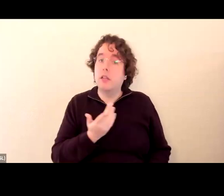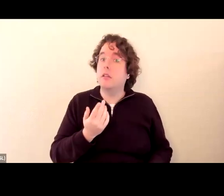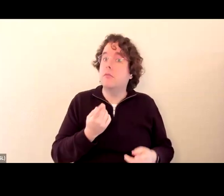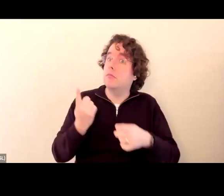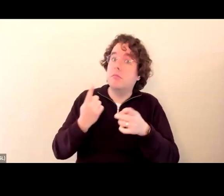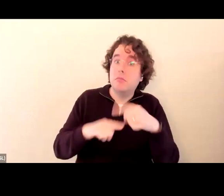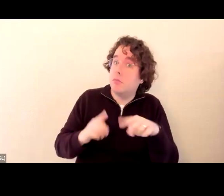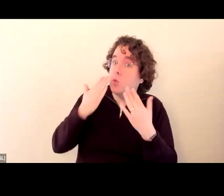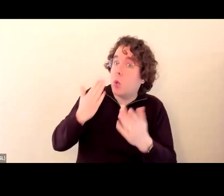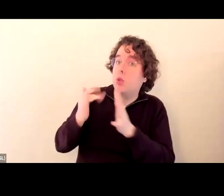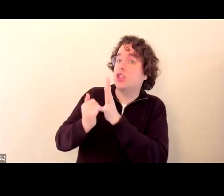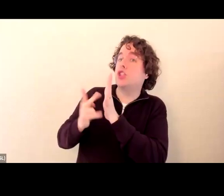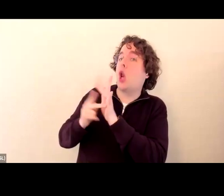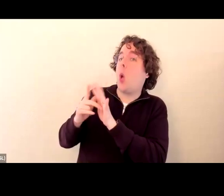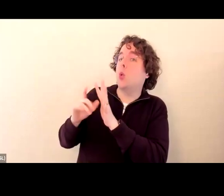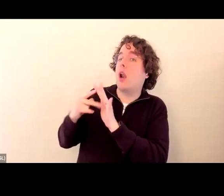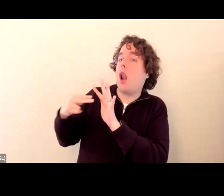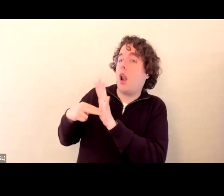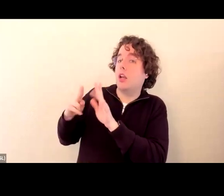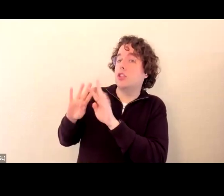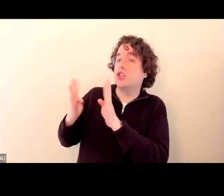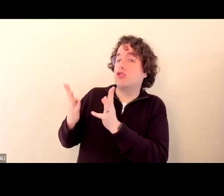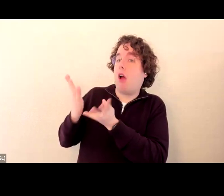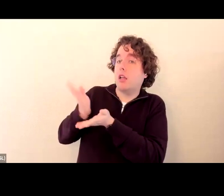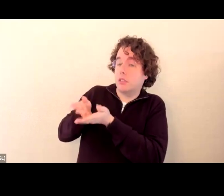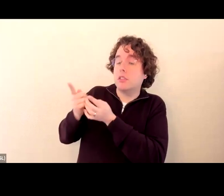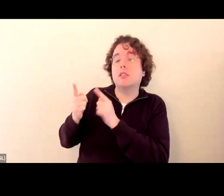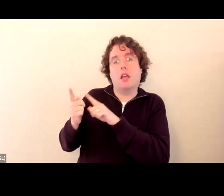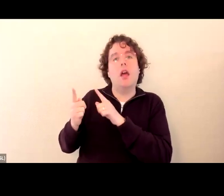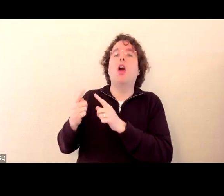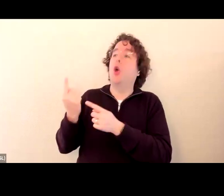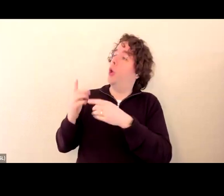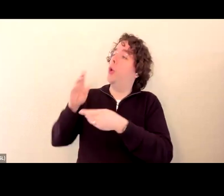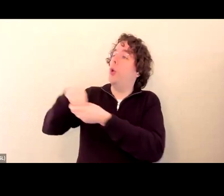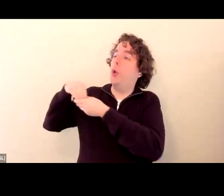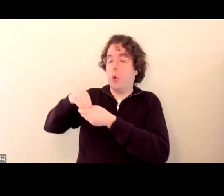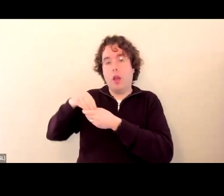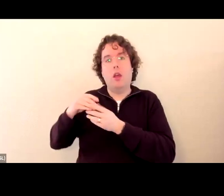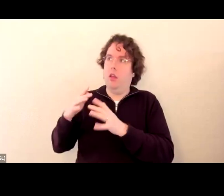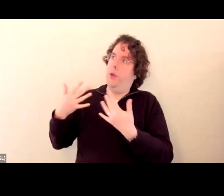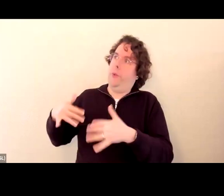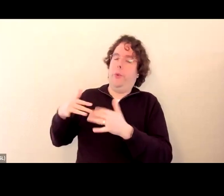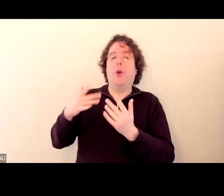Leaders Network is made up of exceptional disabled students, graduates, and early career professionals